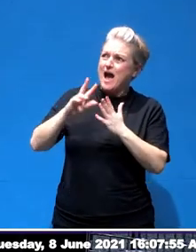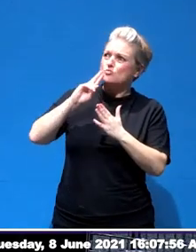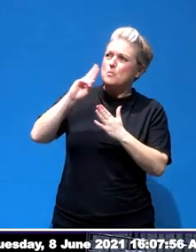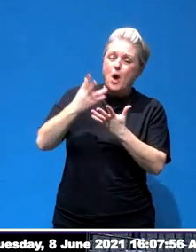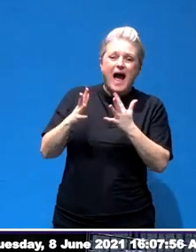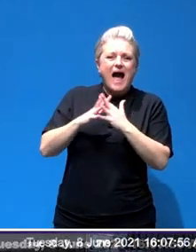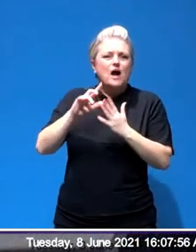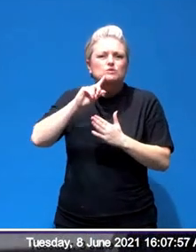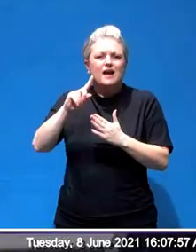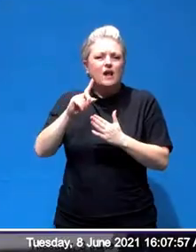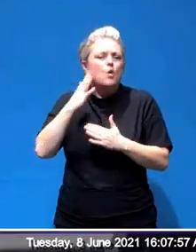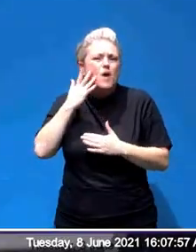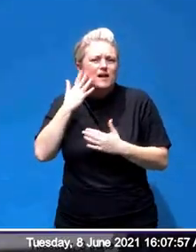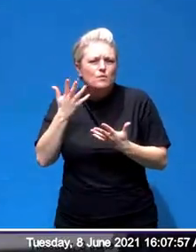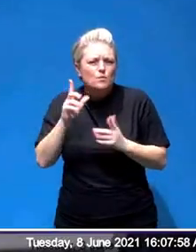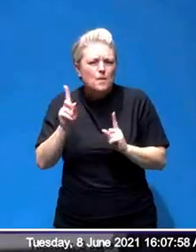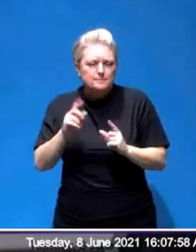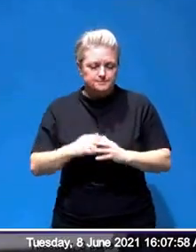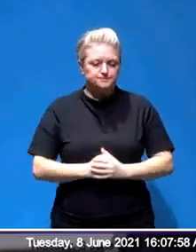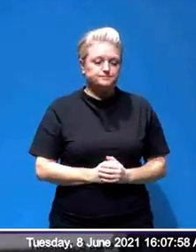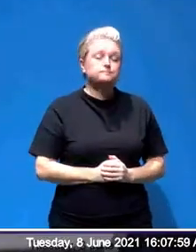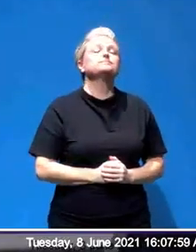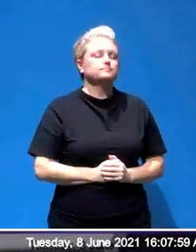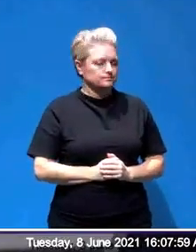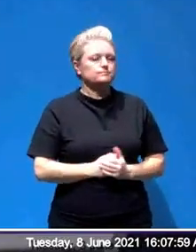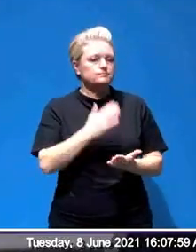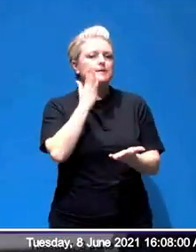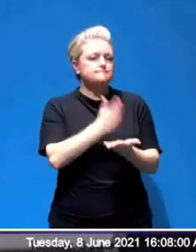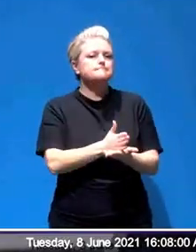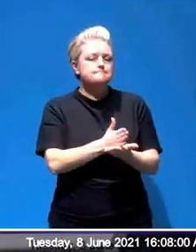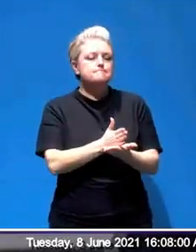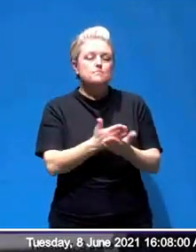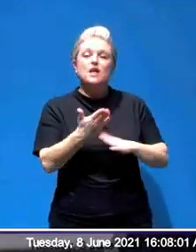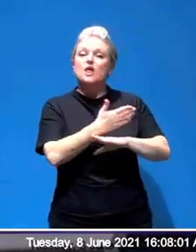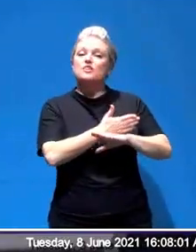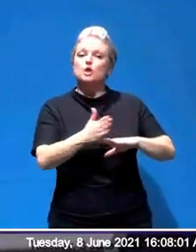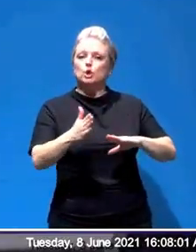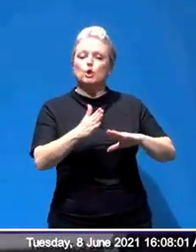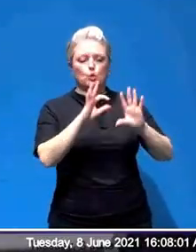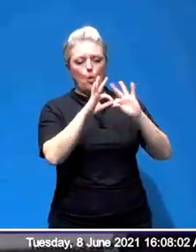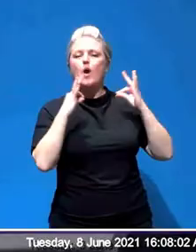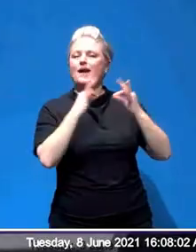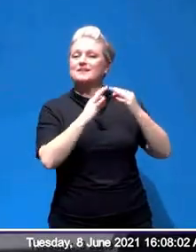Absolutely. What we have done with the new structure is that we have these roles within the